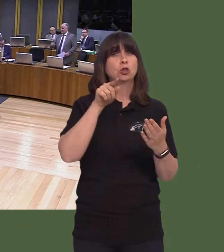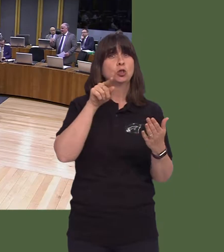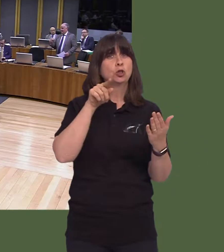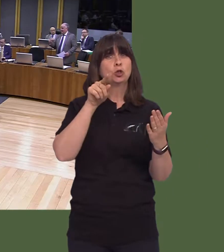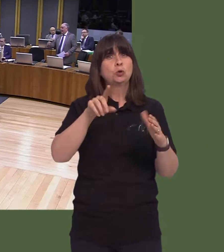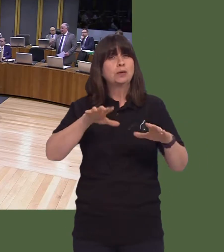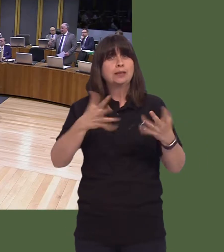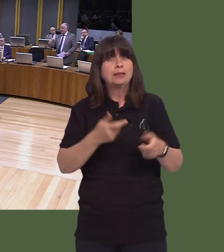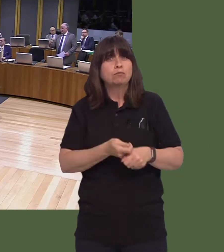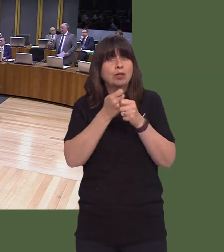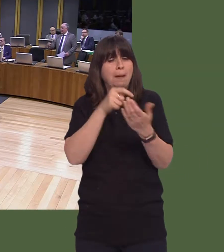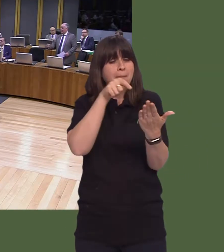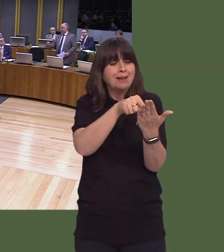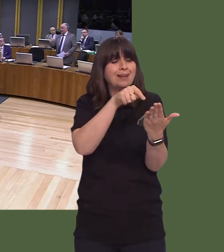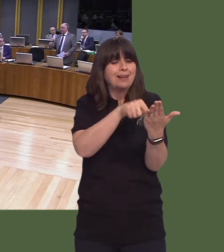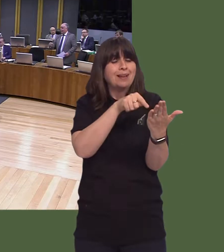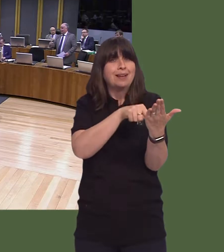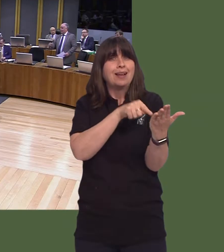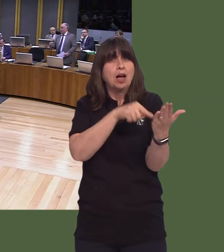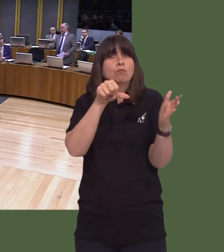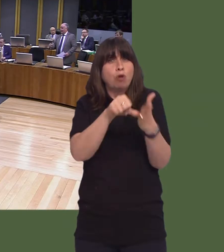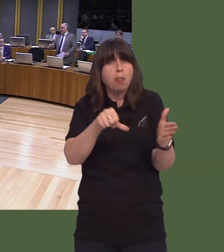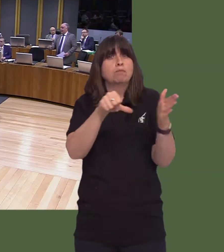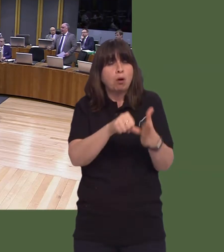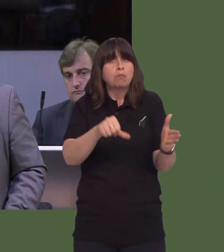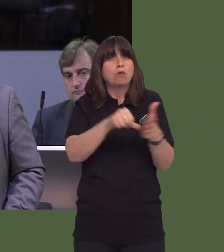as being at the heart of the reorganisation that happened in 2009.